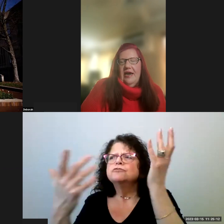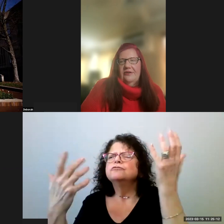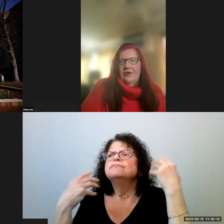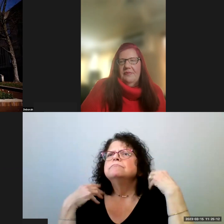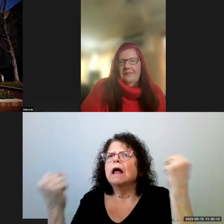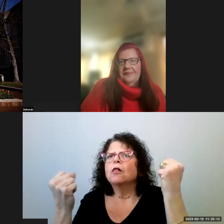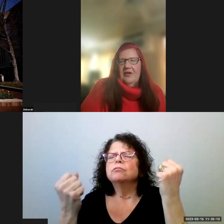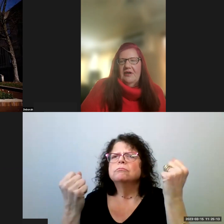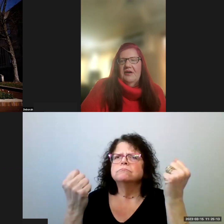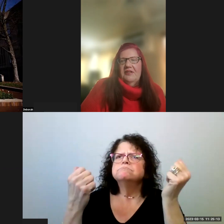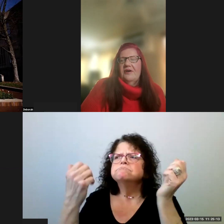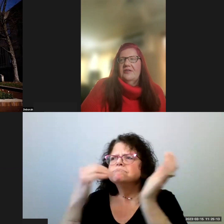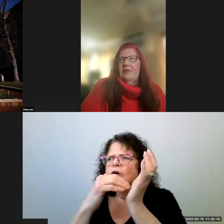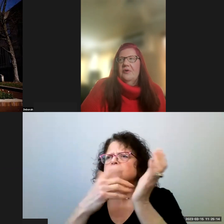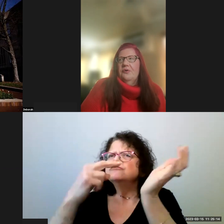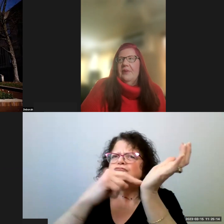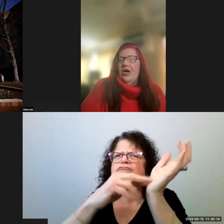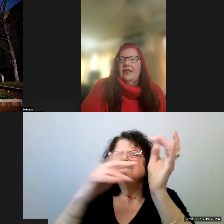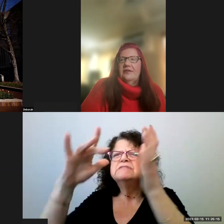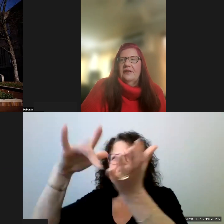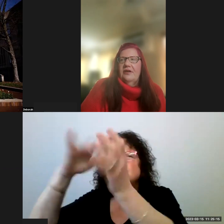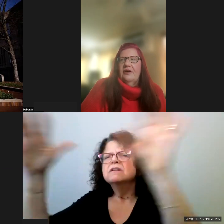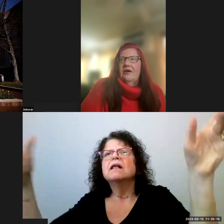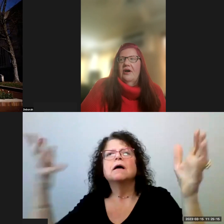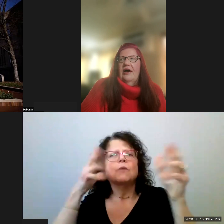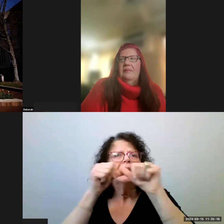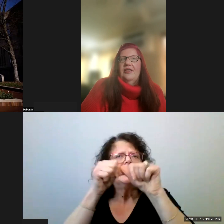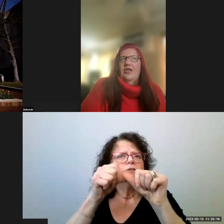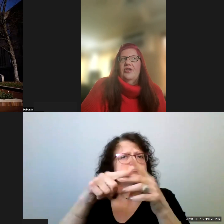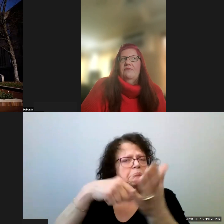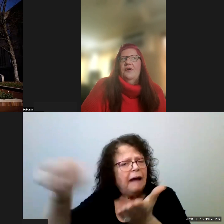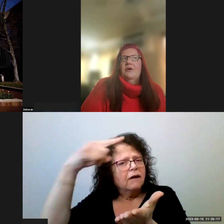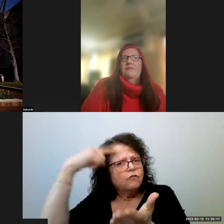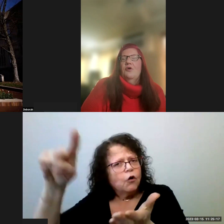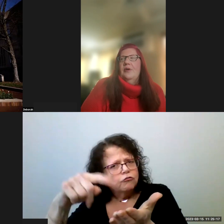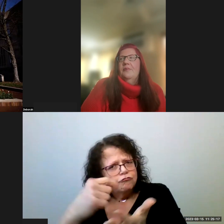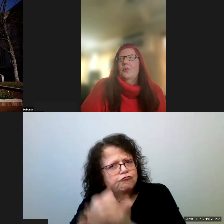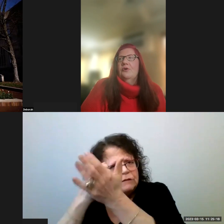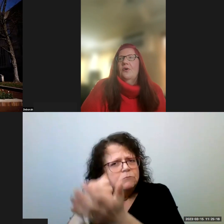and treatment. There are some who may not. I think that fewer and fewer people will go